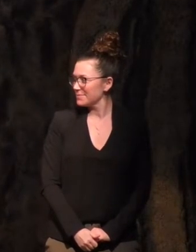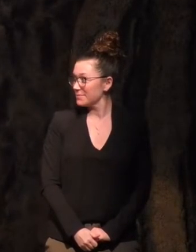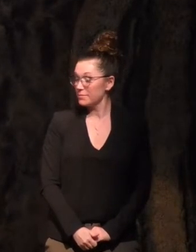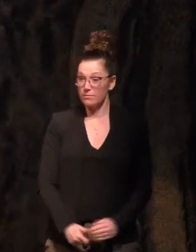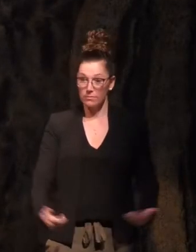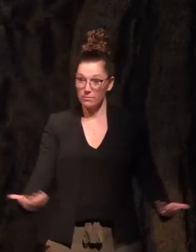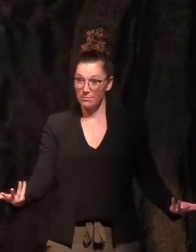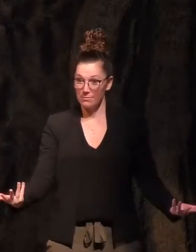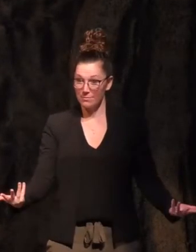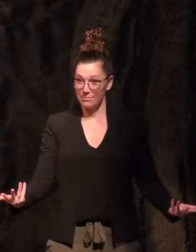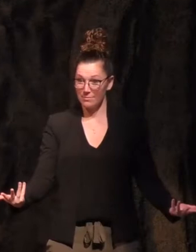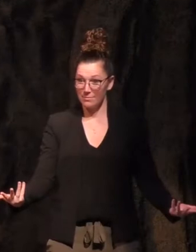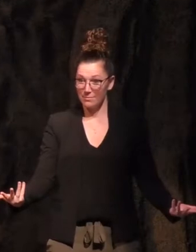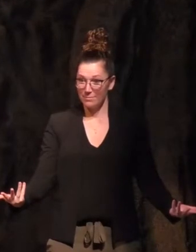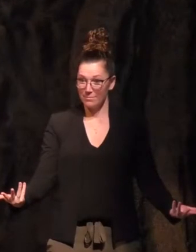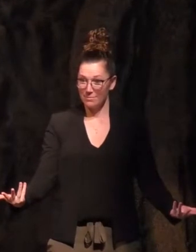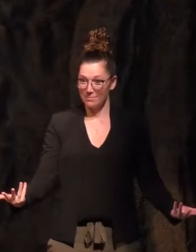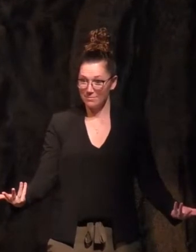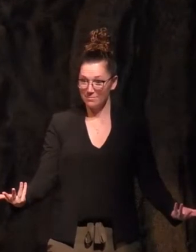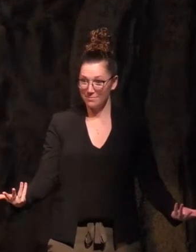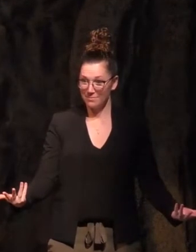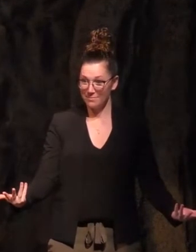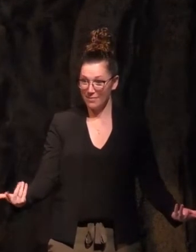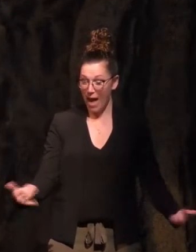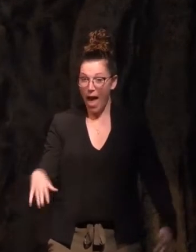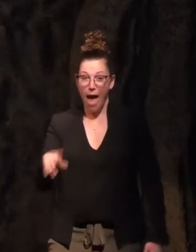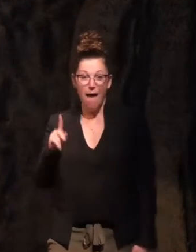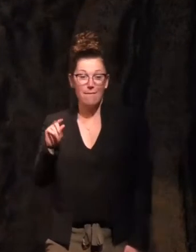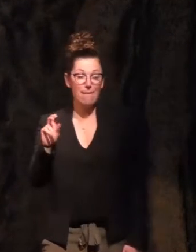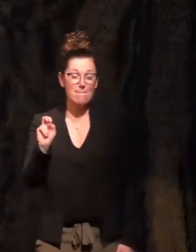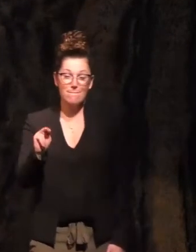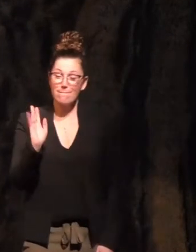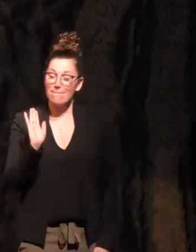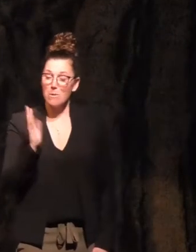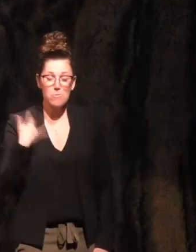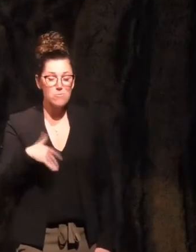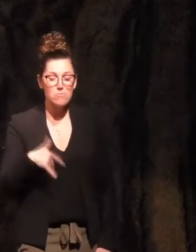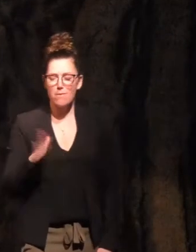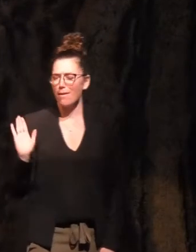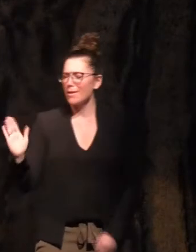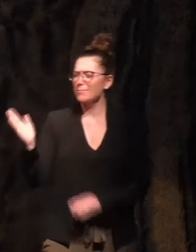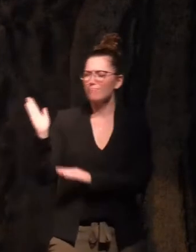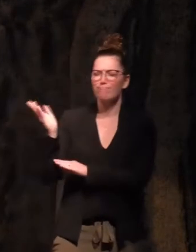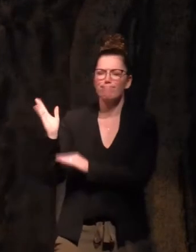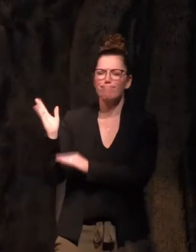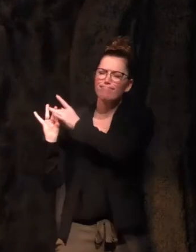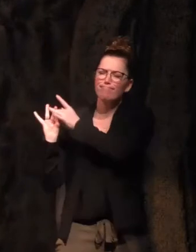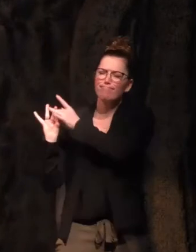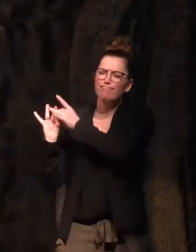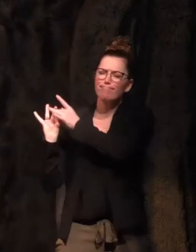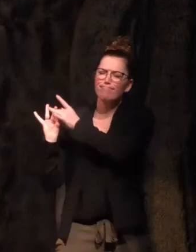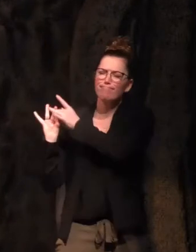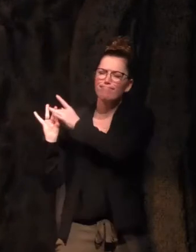Theater's so weird, anyway, and Kevin spoke beautifully to the theme of last year's conference, which was as everybody remembers,